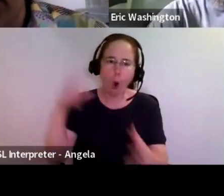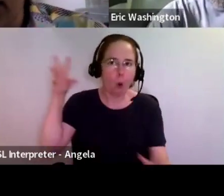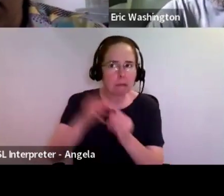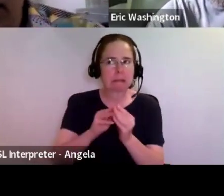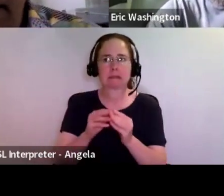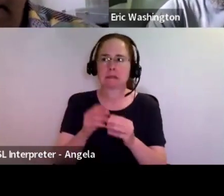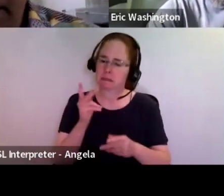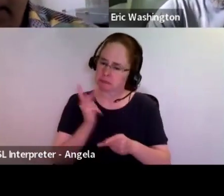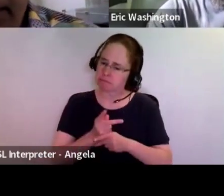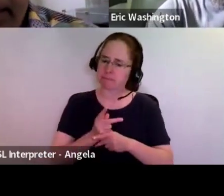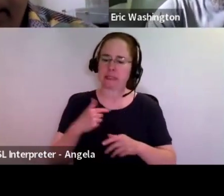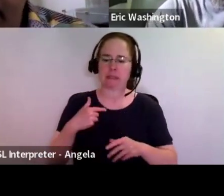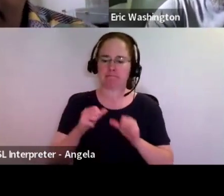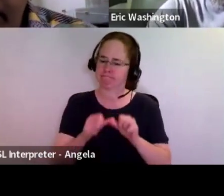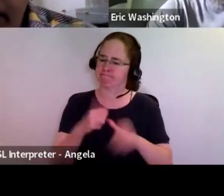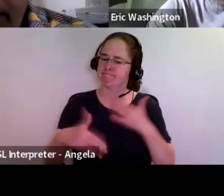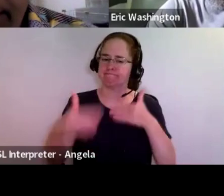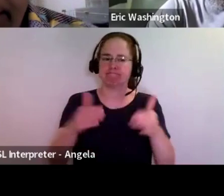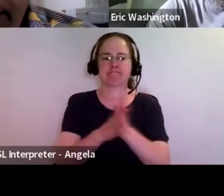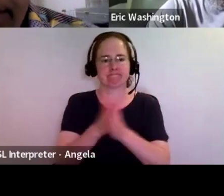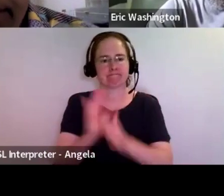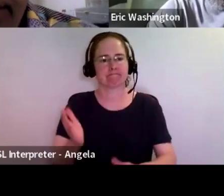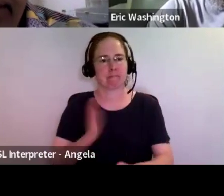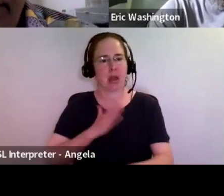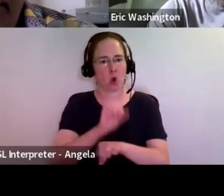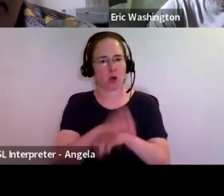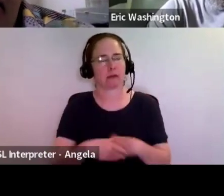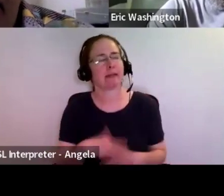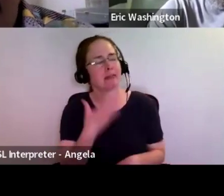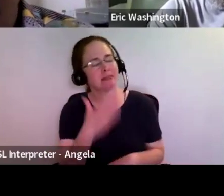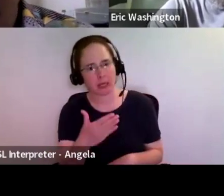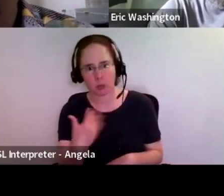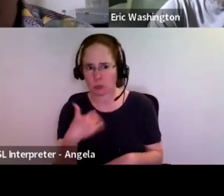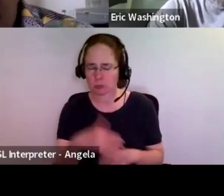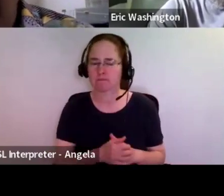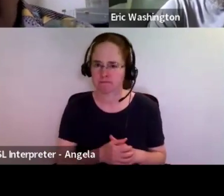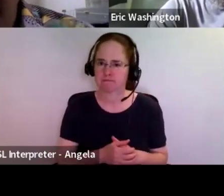in this work. Wonderful. Thank Laura Bernas: you for sharing that. Julisa, I'm so glad you